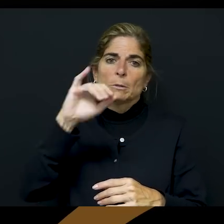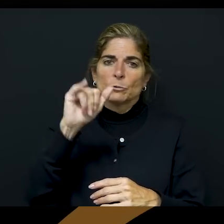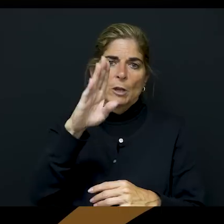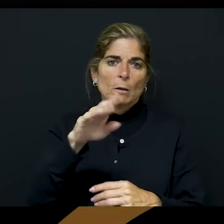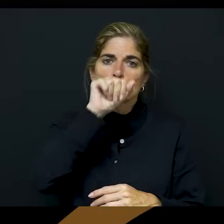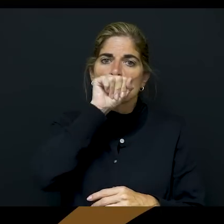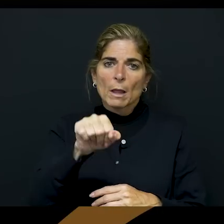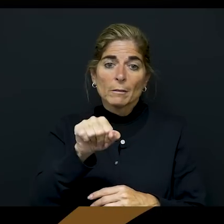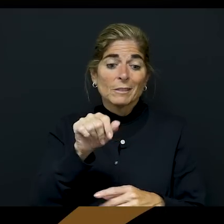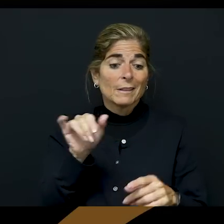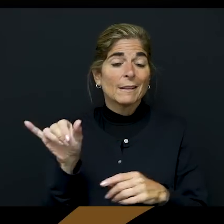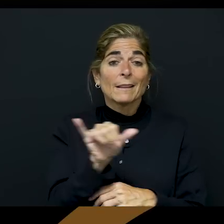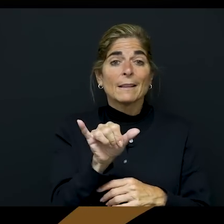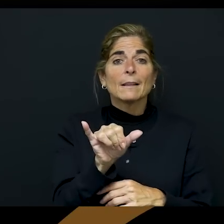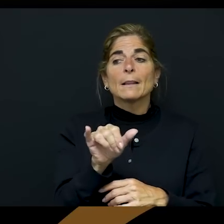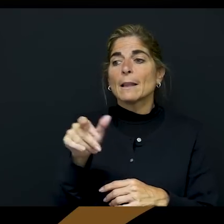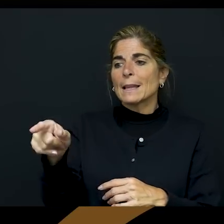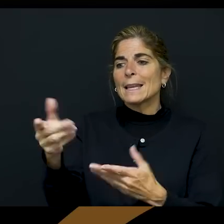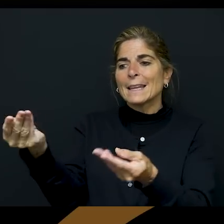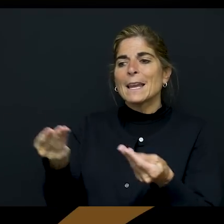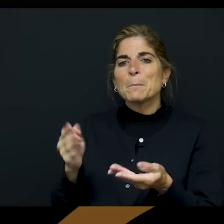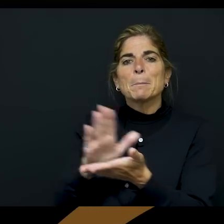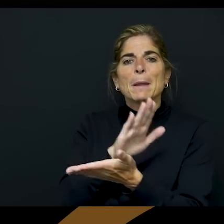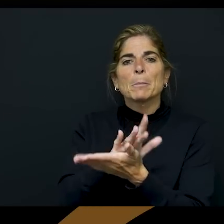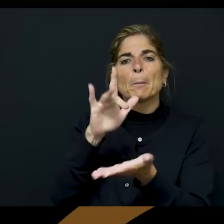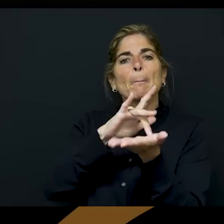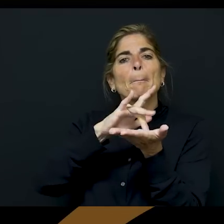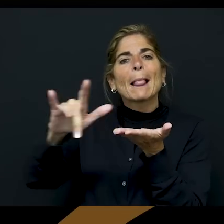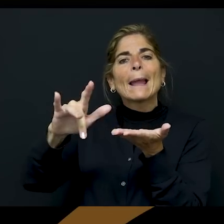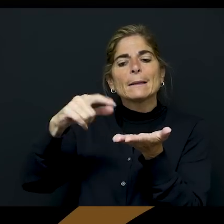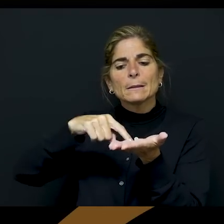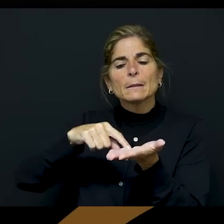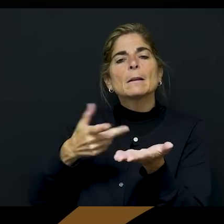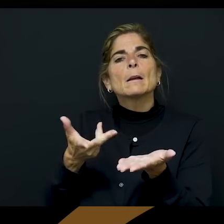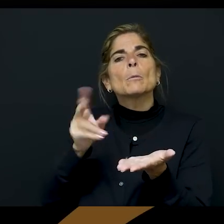It was an amazing opportunity, just like my first, you know, role in the car retailer.